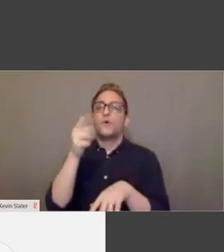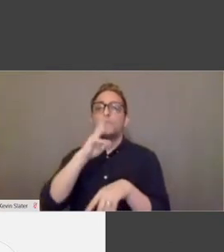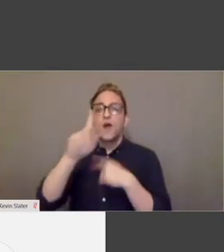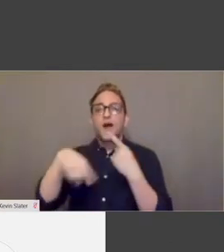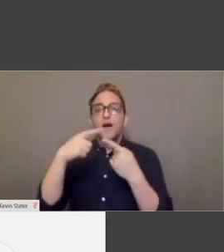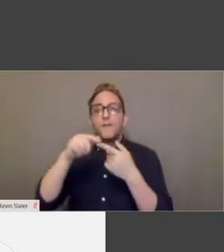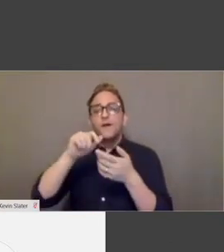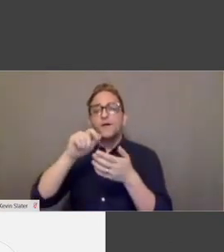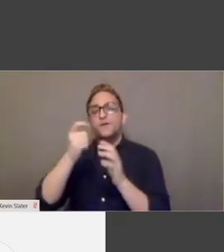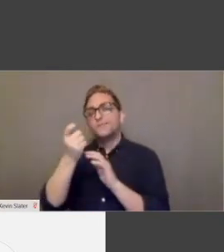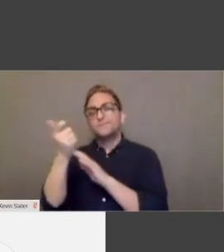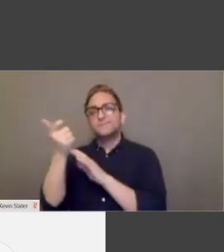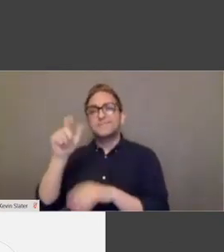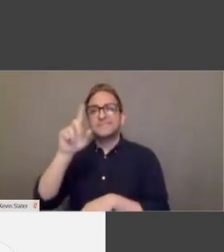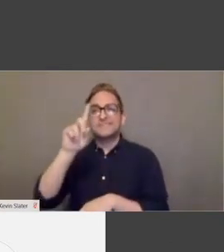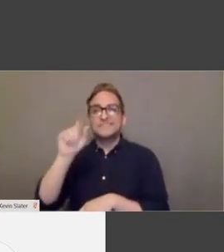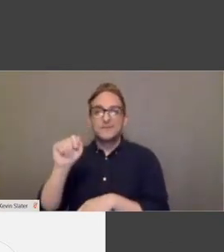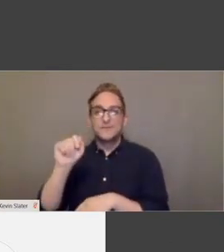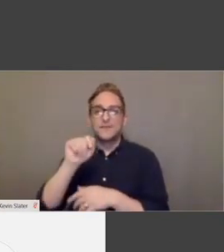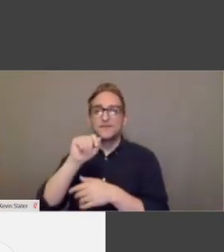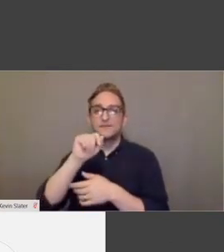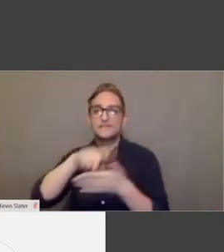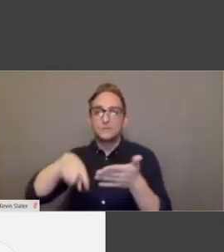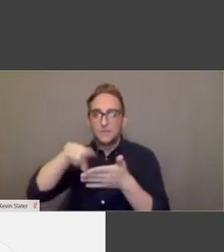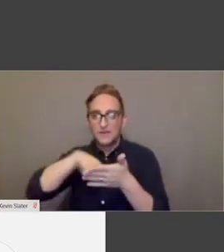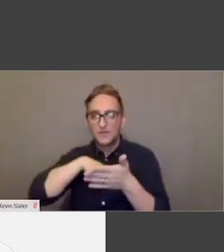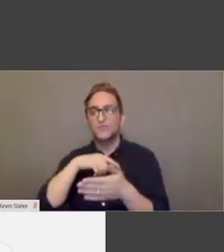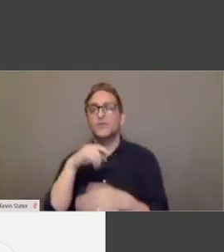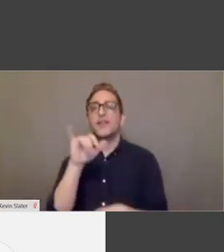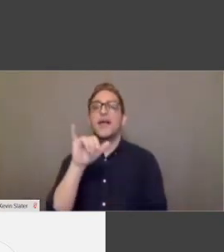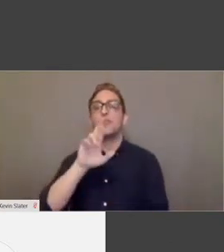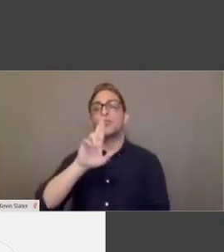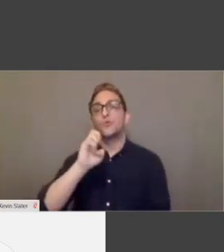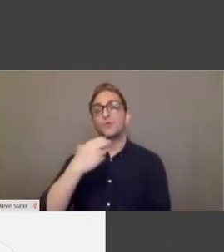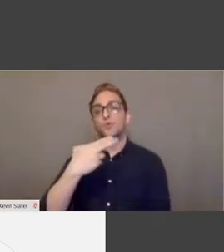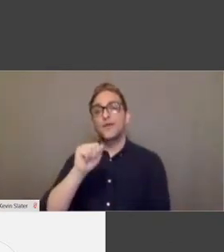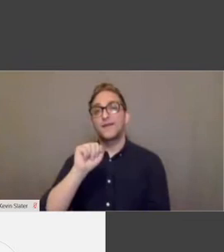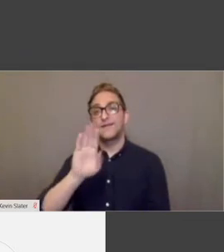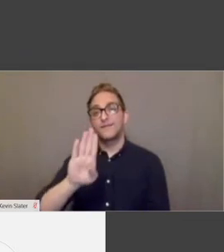against people with disabilities like the Rehab Act which is kind of the same as the